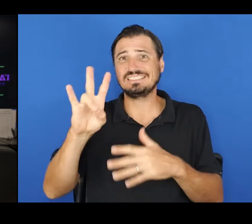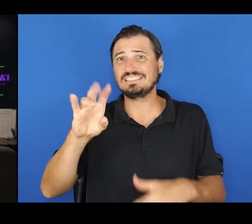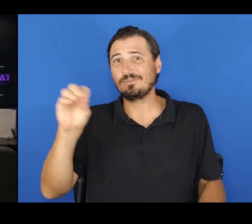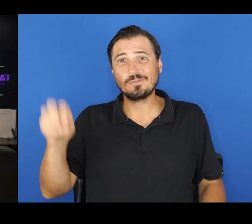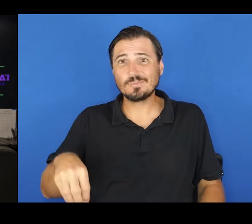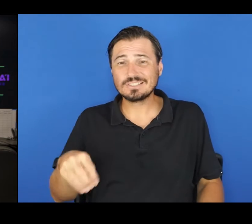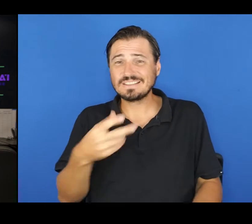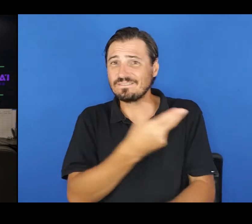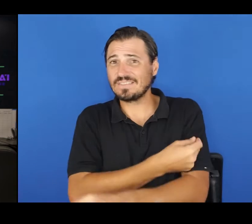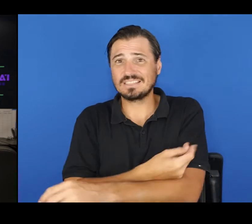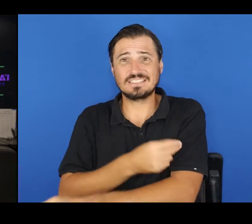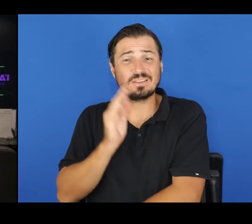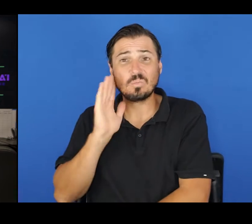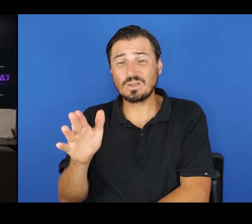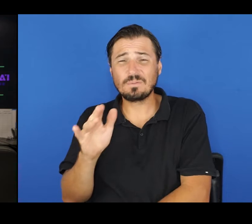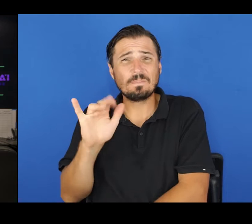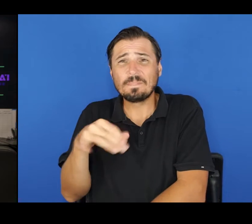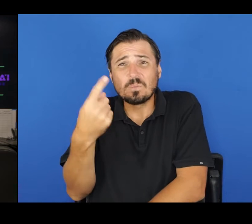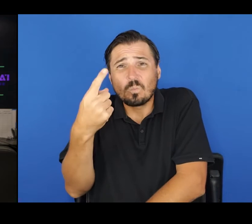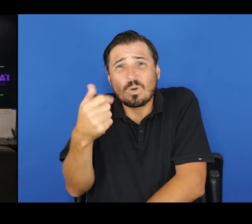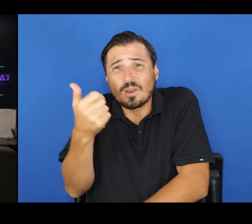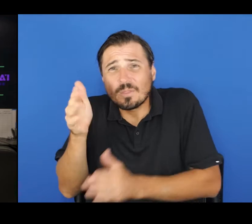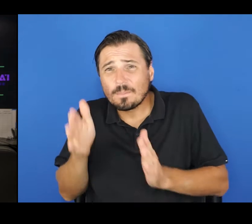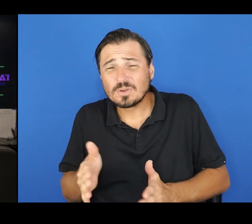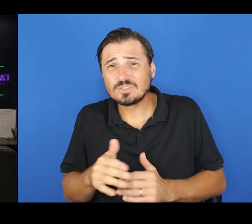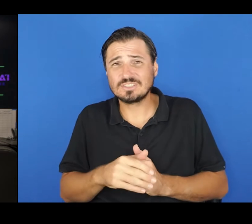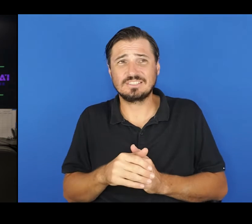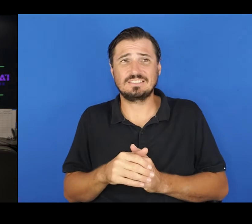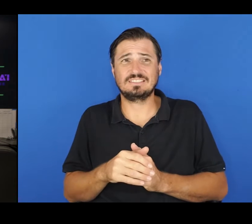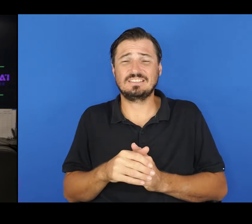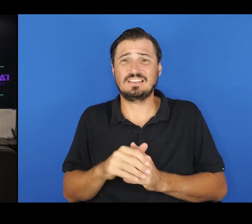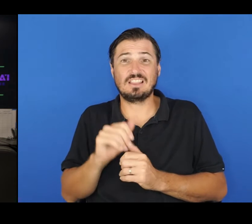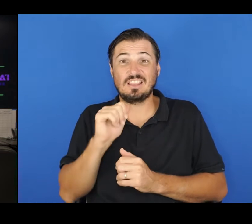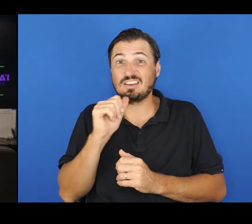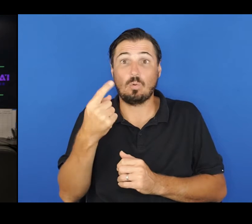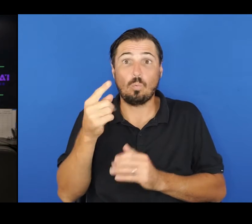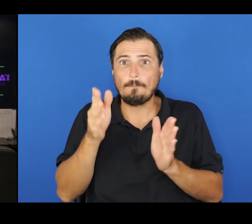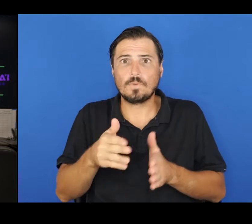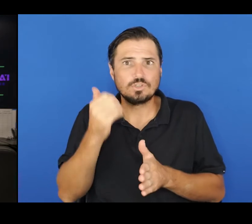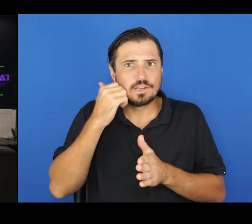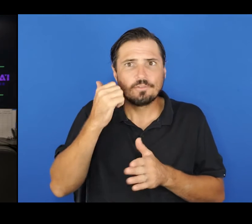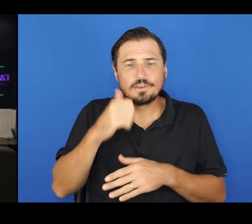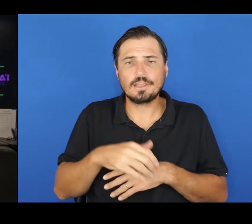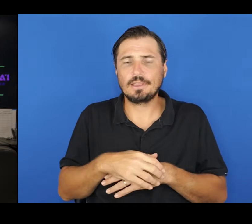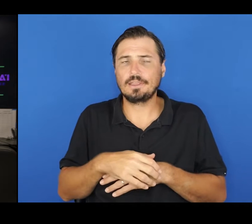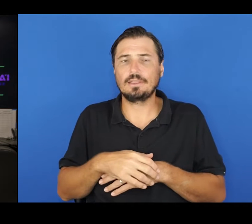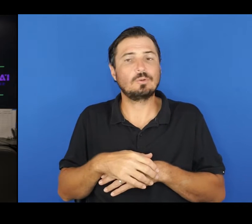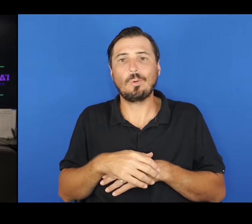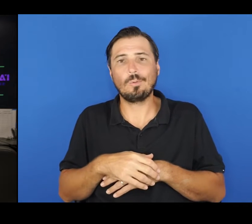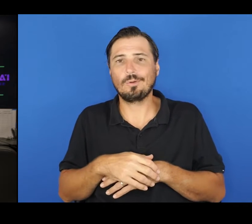That’s just one other person—not one each day, or one each week, but one. Period.